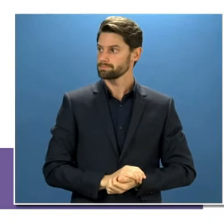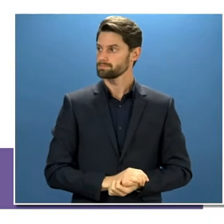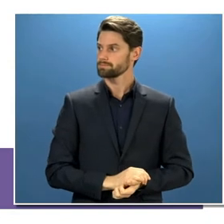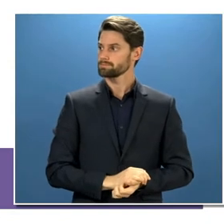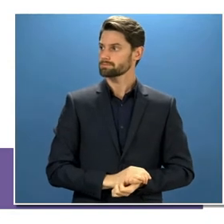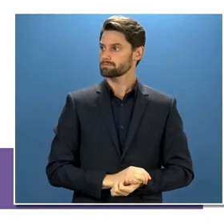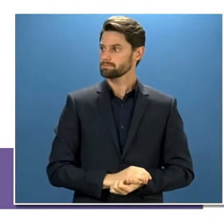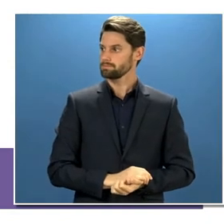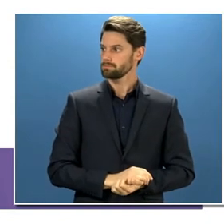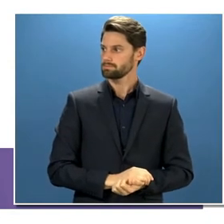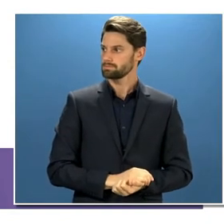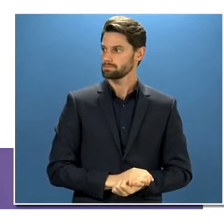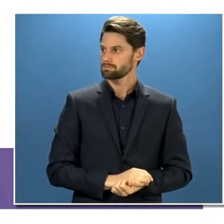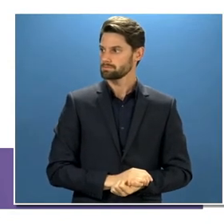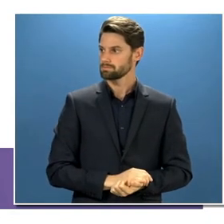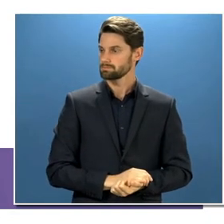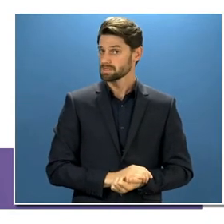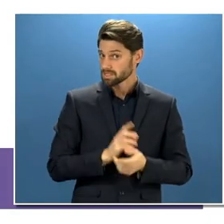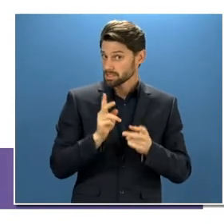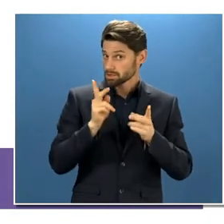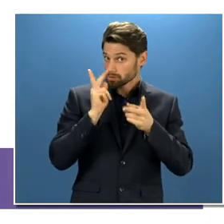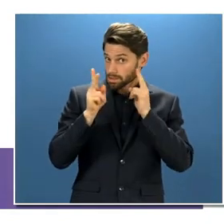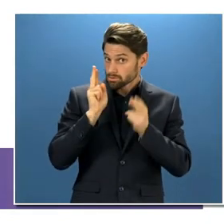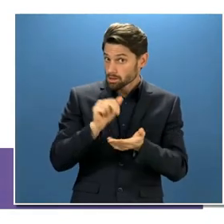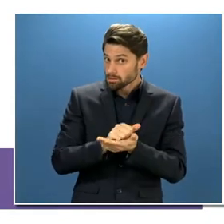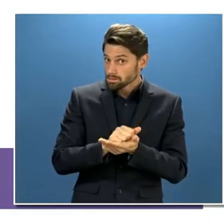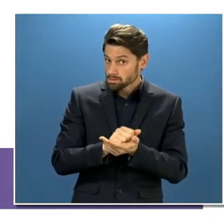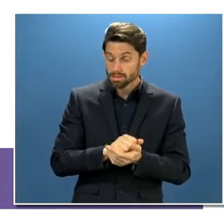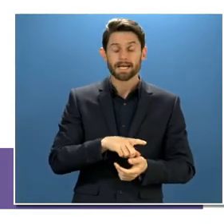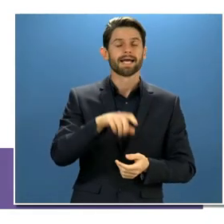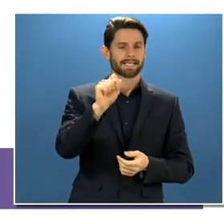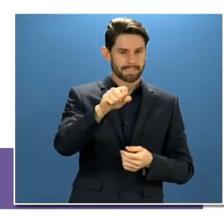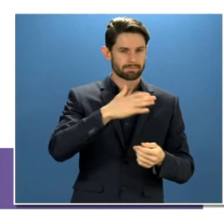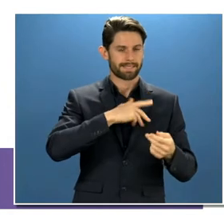Can I ask you about hairdressing? I think the second one was the hairdressing.